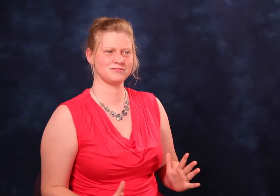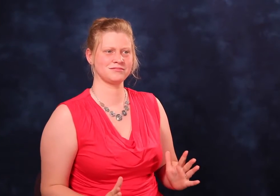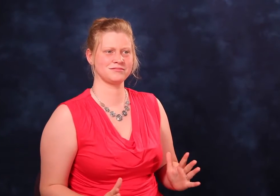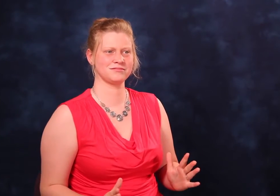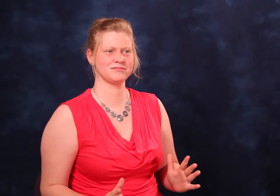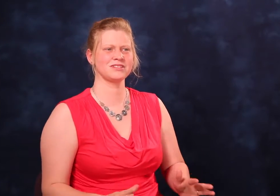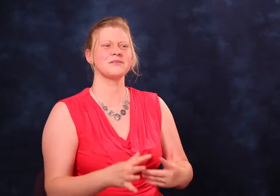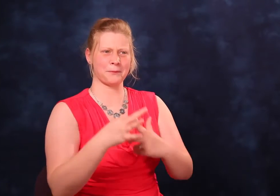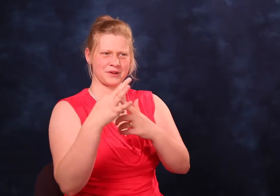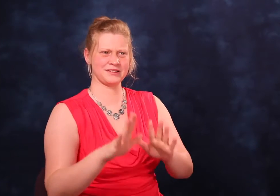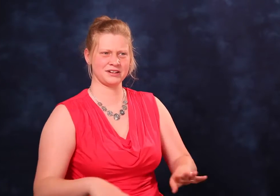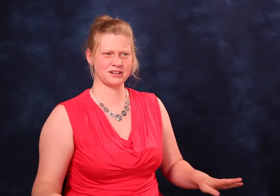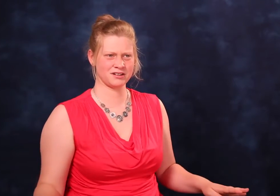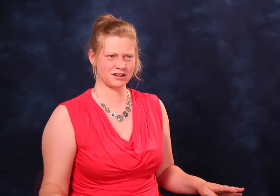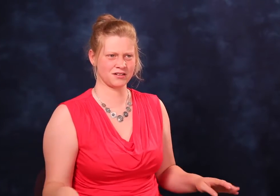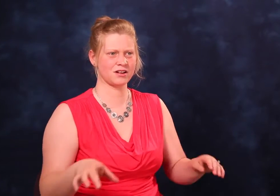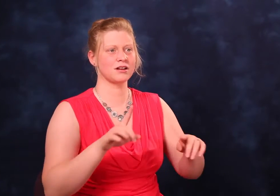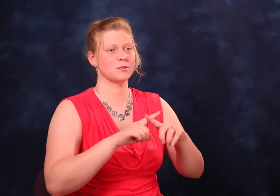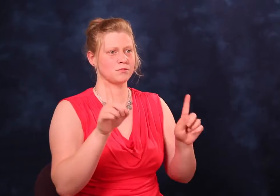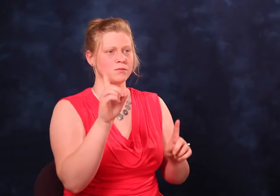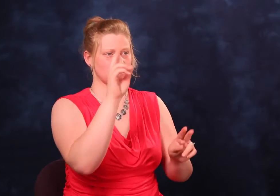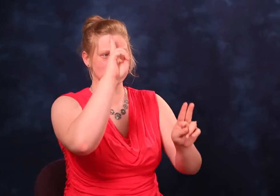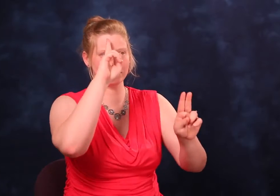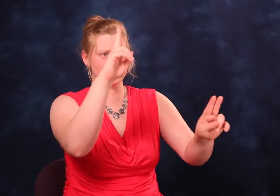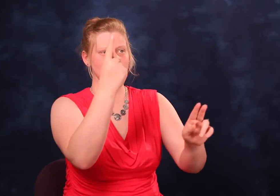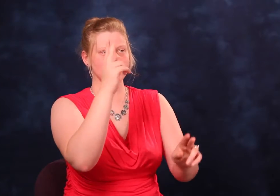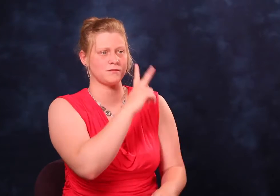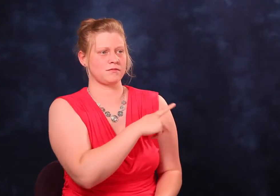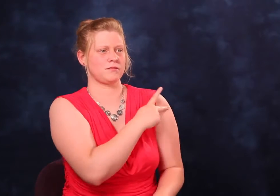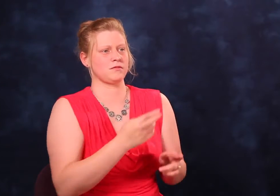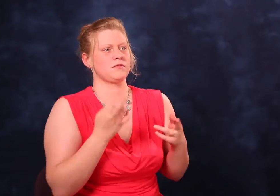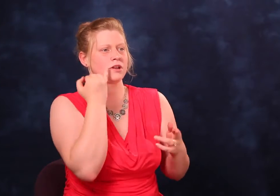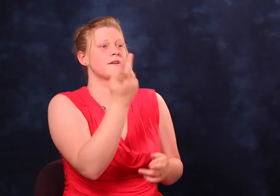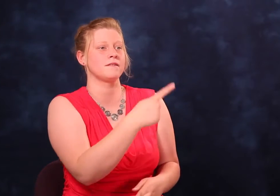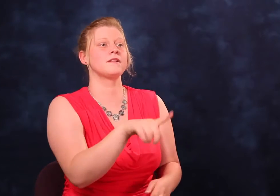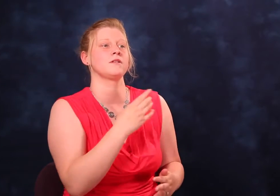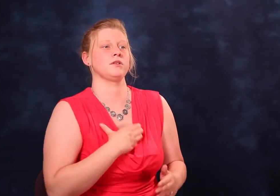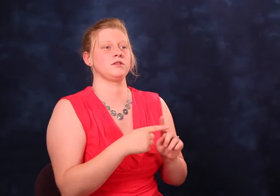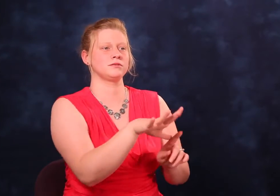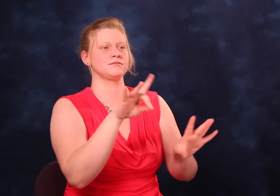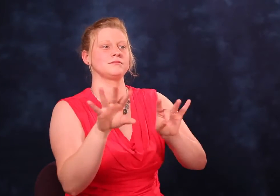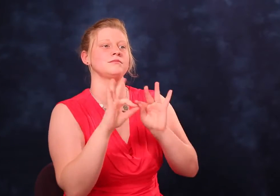as interpreters, especially children. But do honor the patient's request if they wish to select